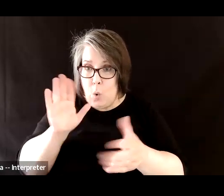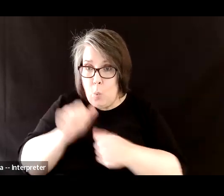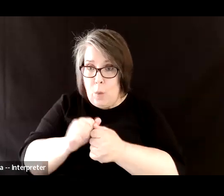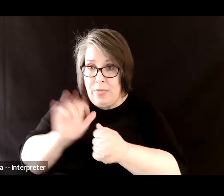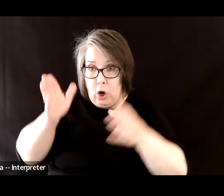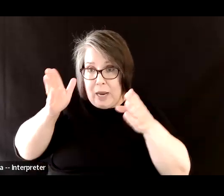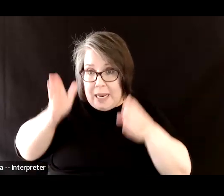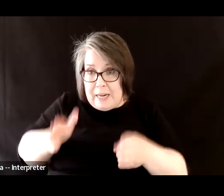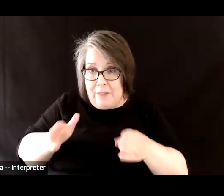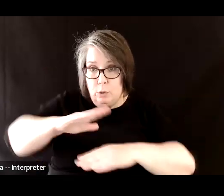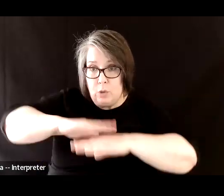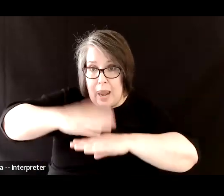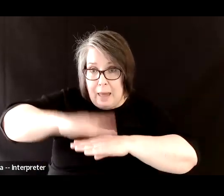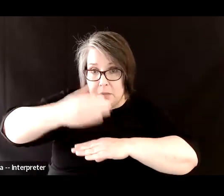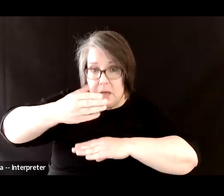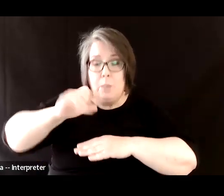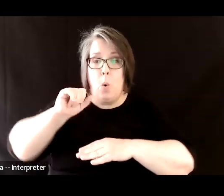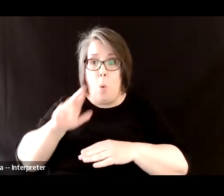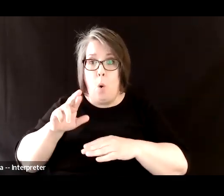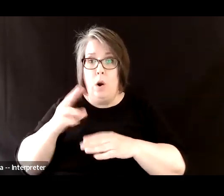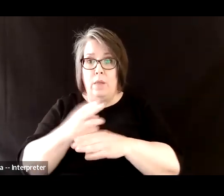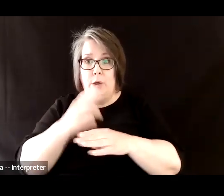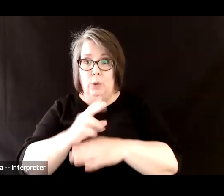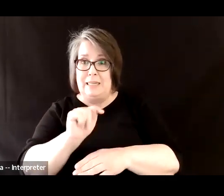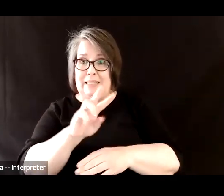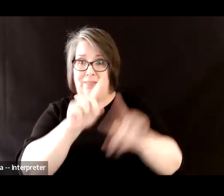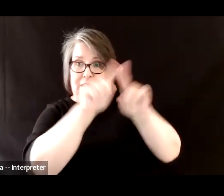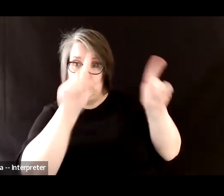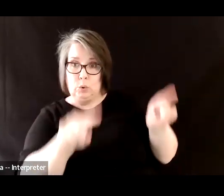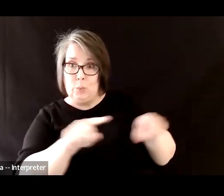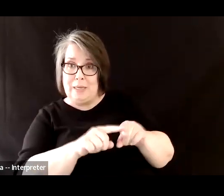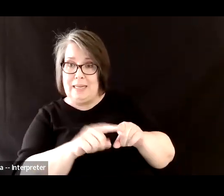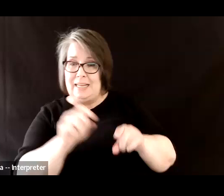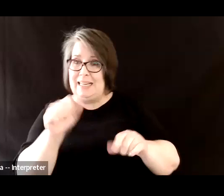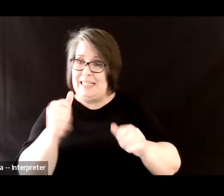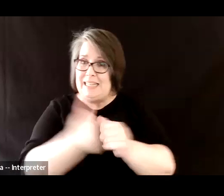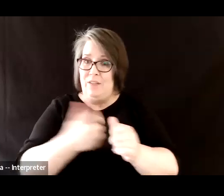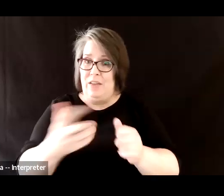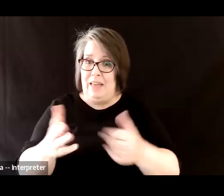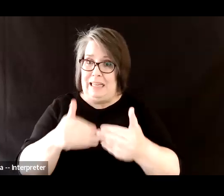Is there a television screen that they are looking at? Is everything easy to read for them in person?